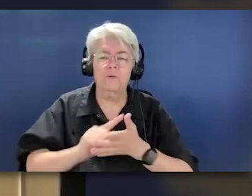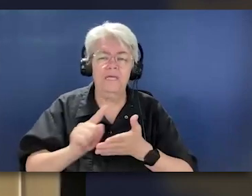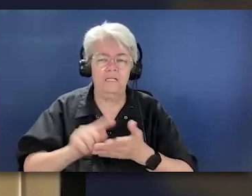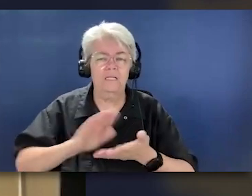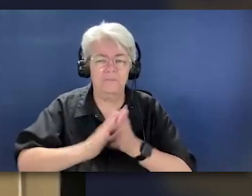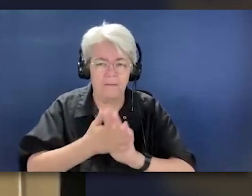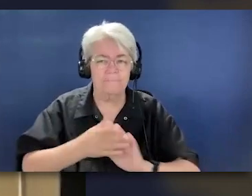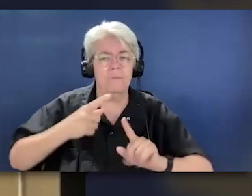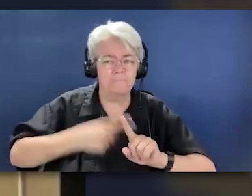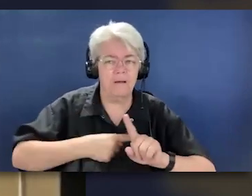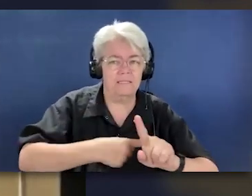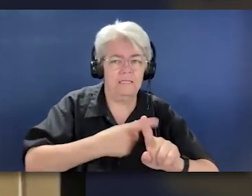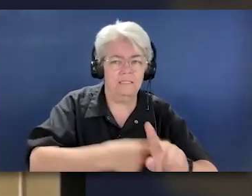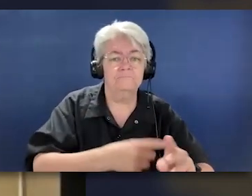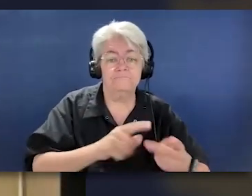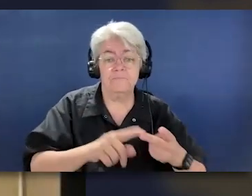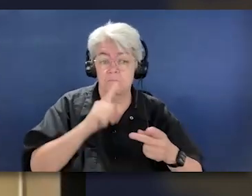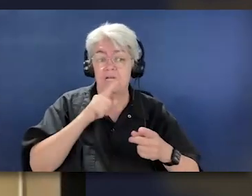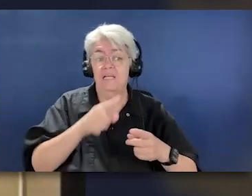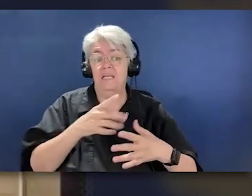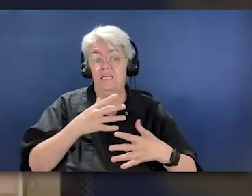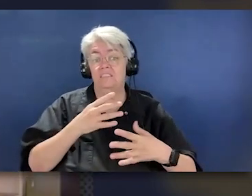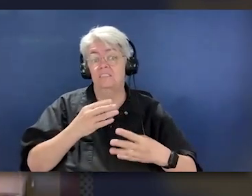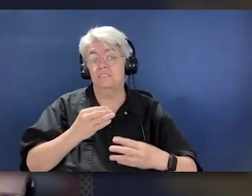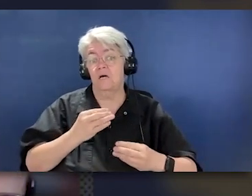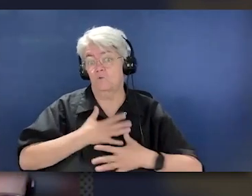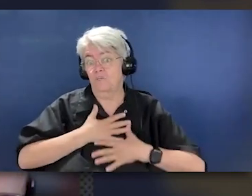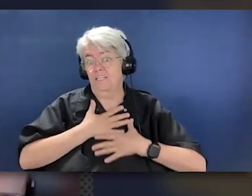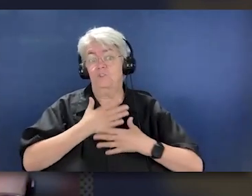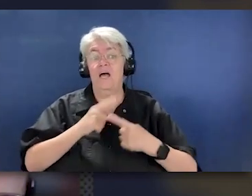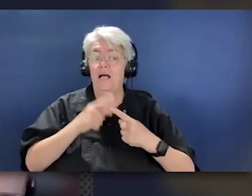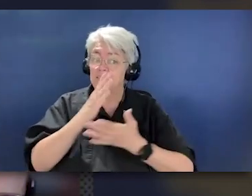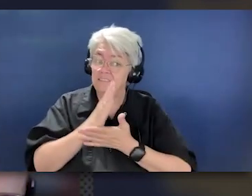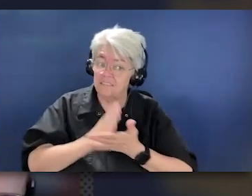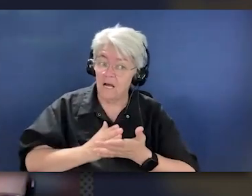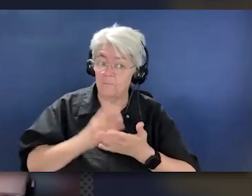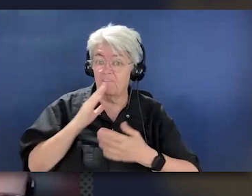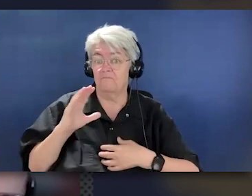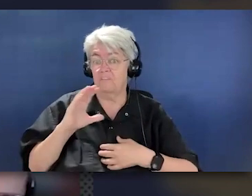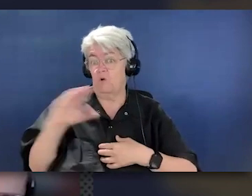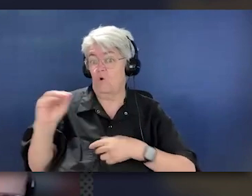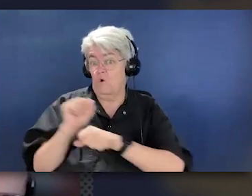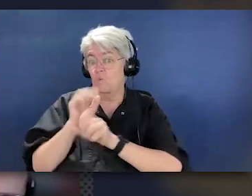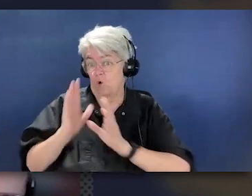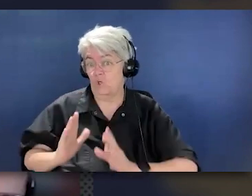but it has been rich. And these are just some of my colleagues. I actually did a project with